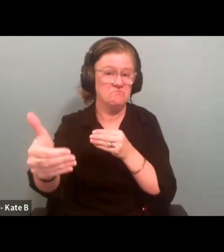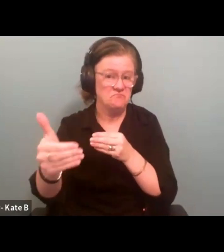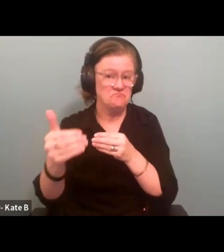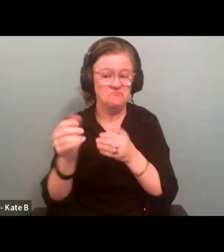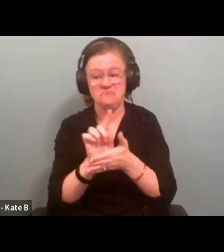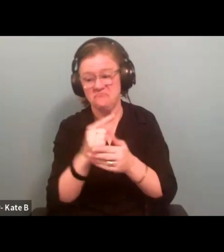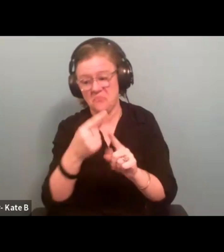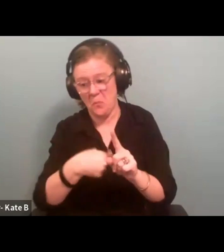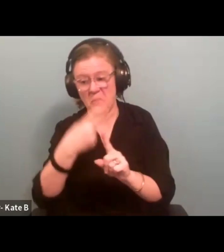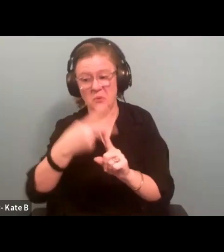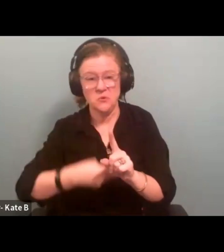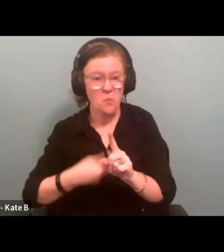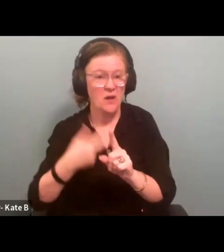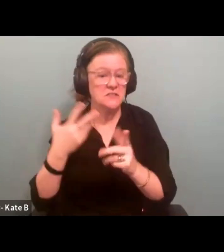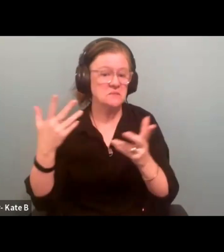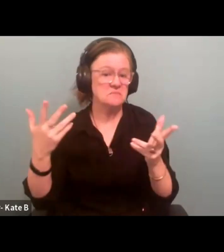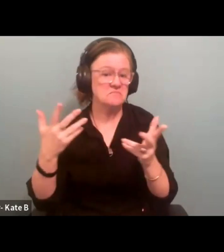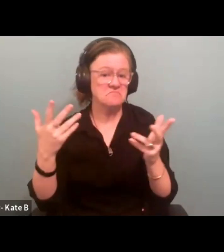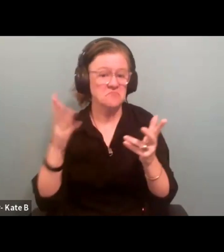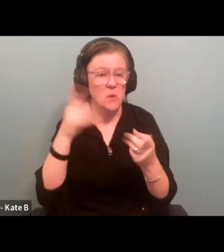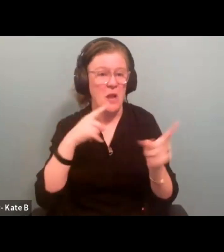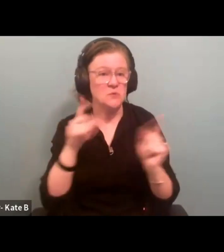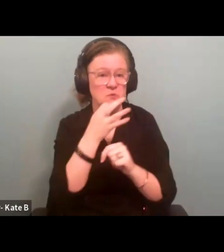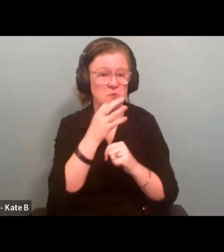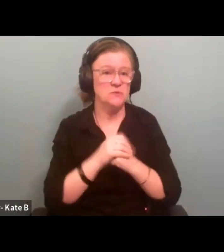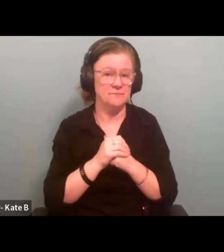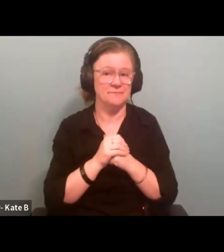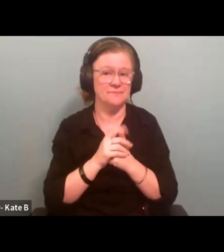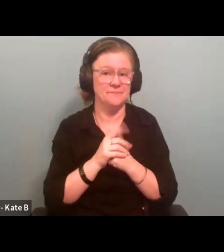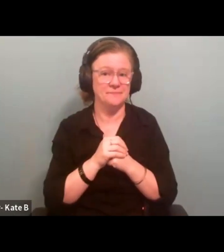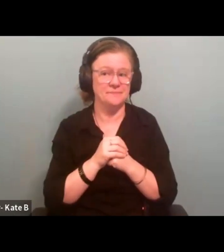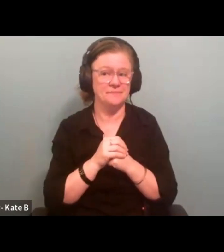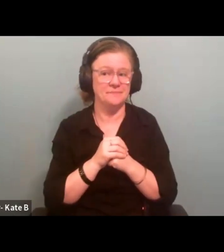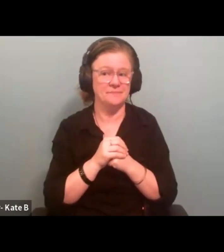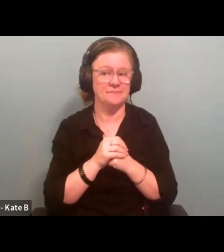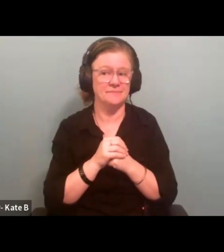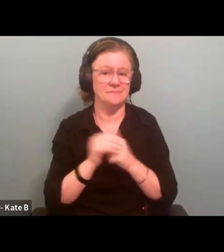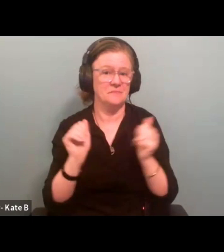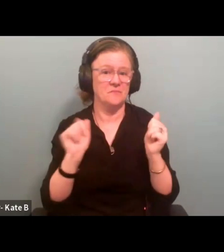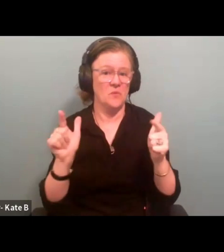months we'll be announcing that and in the meantime, I hope everyone has a great rest of